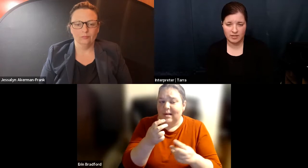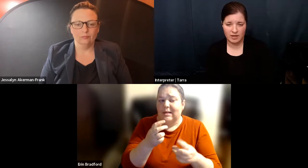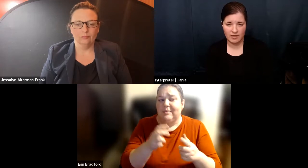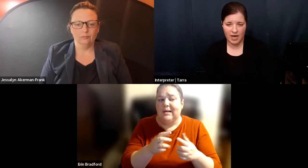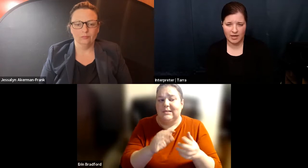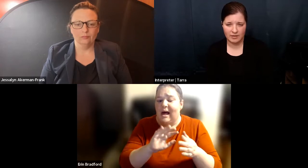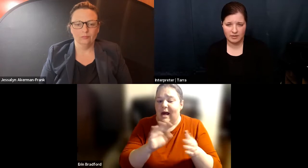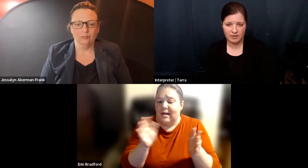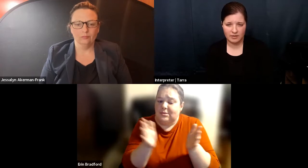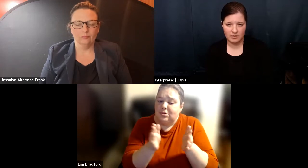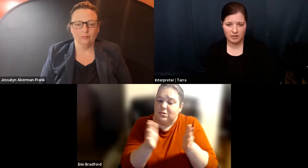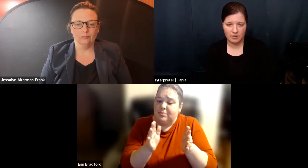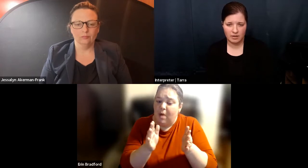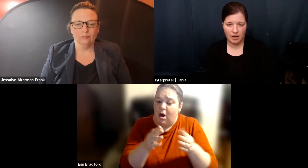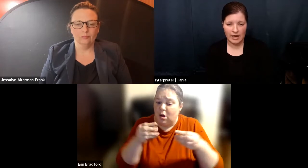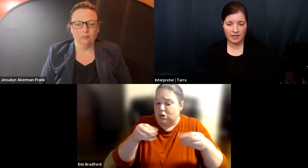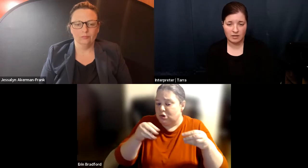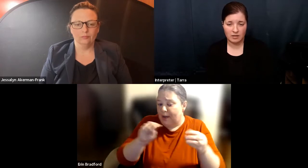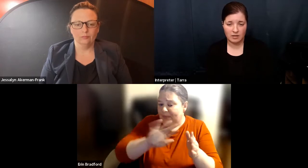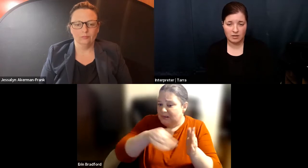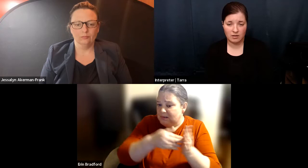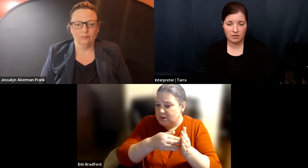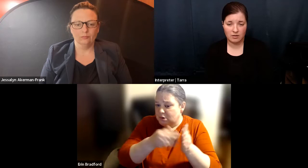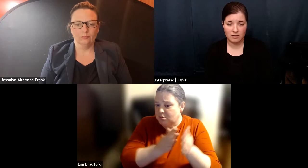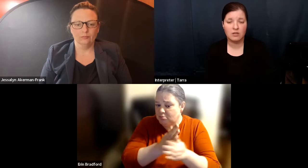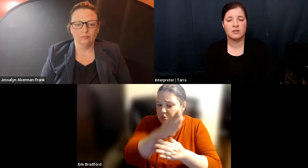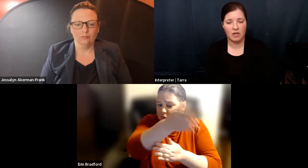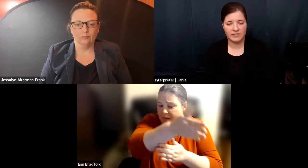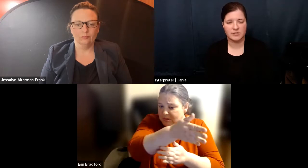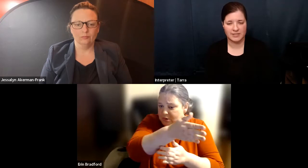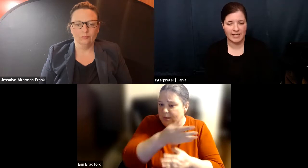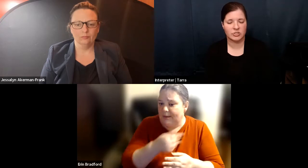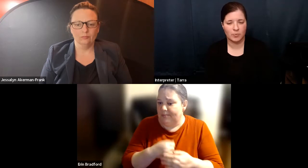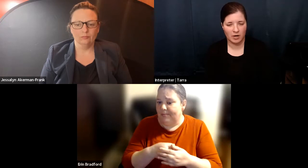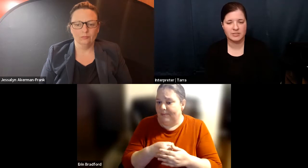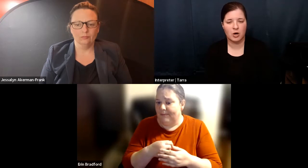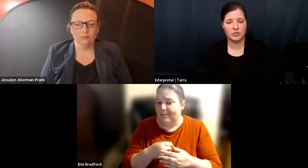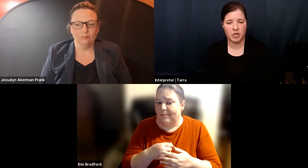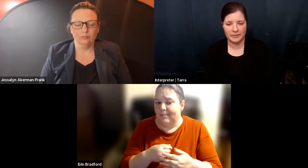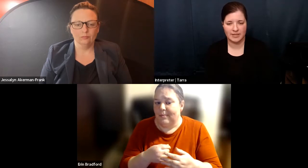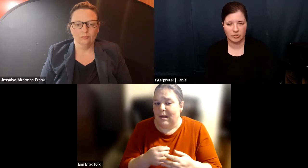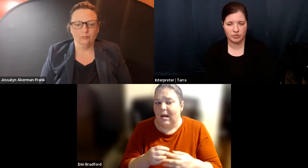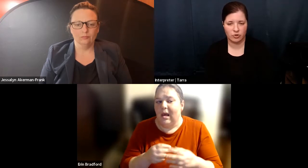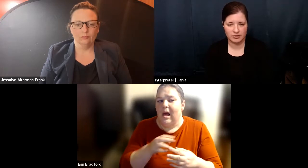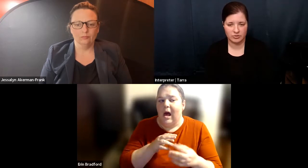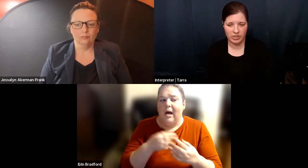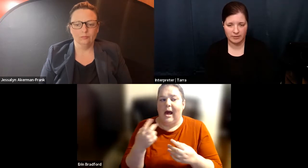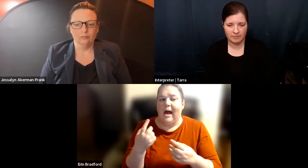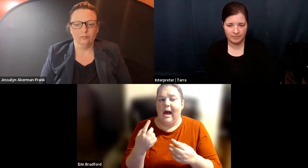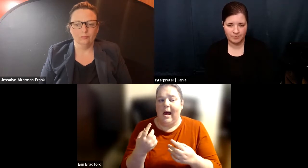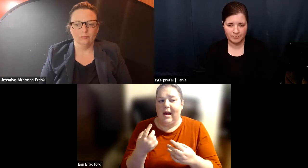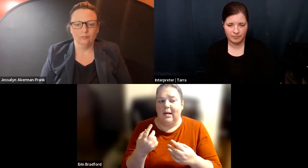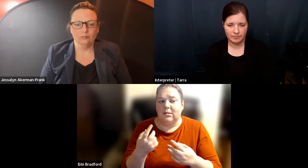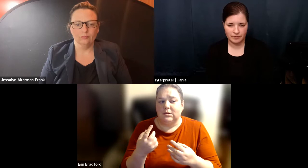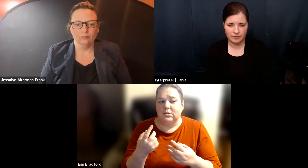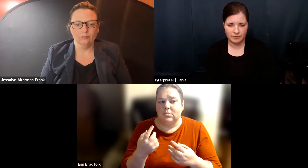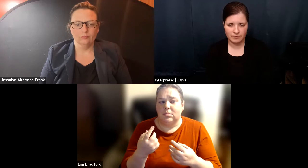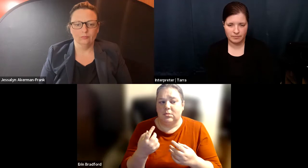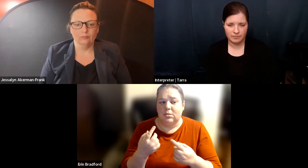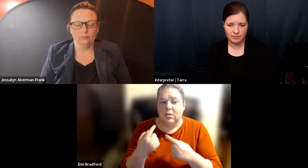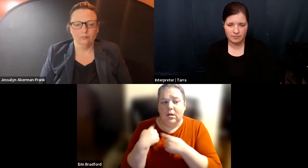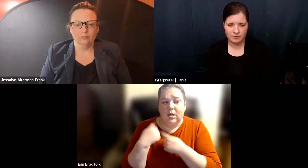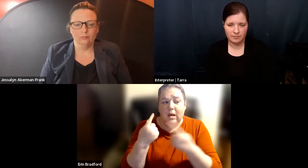Been there for 12 years.